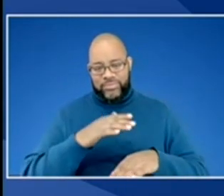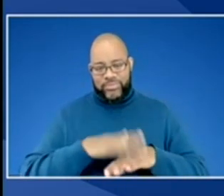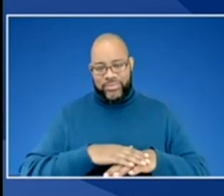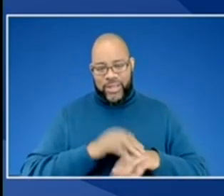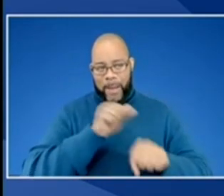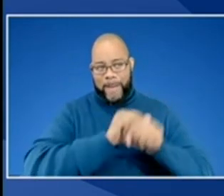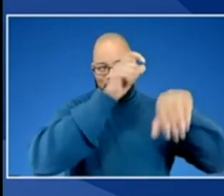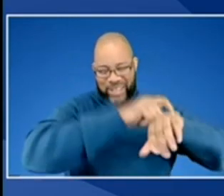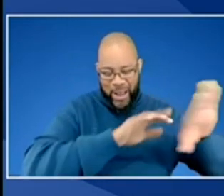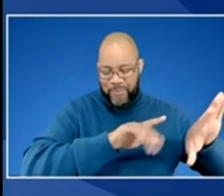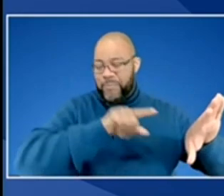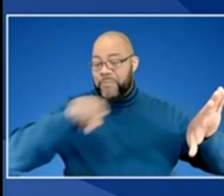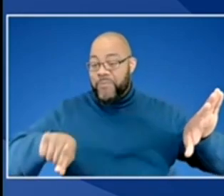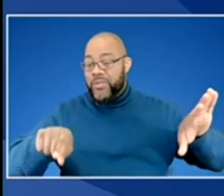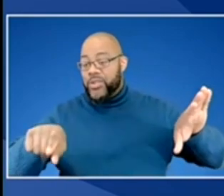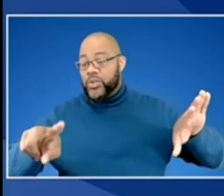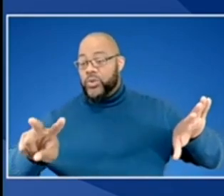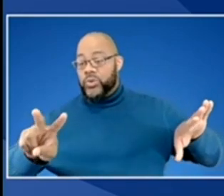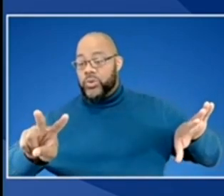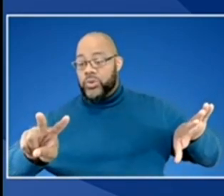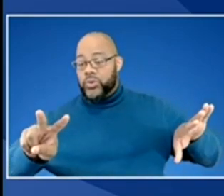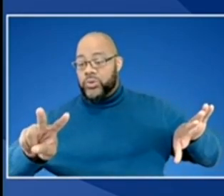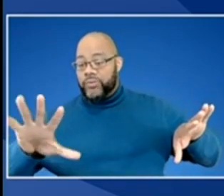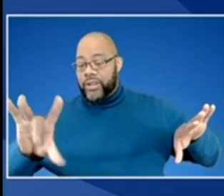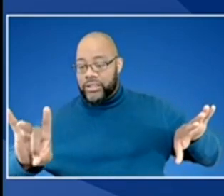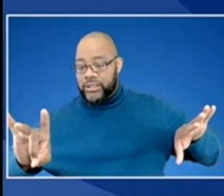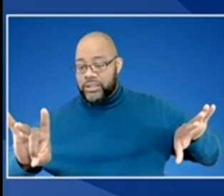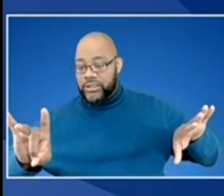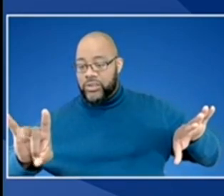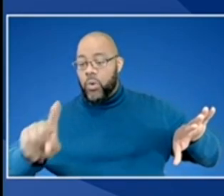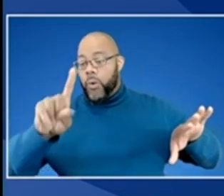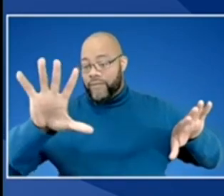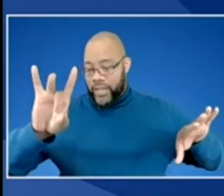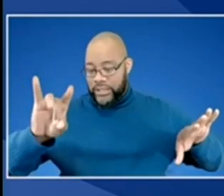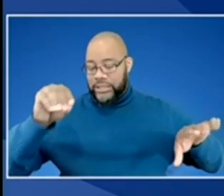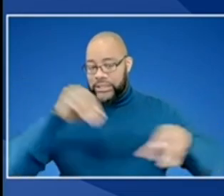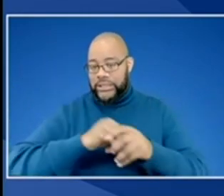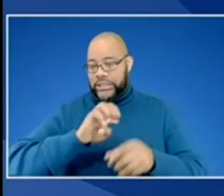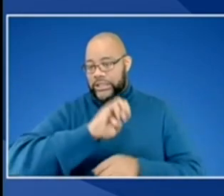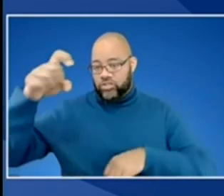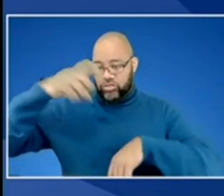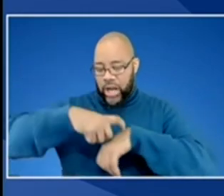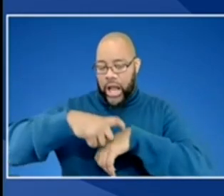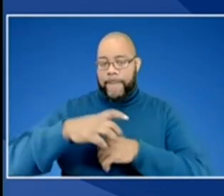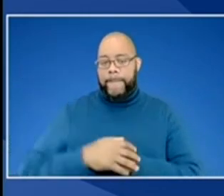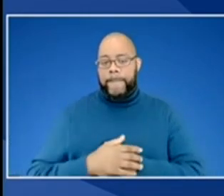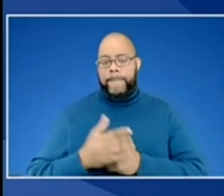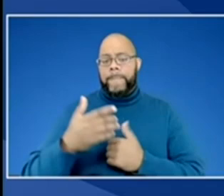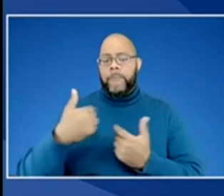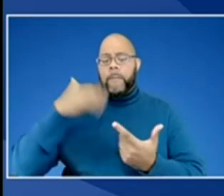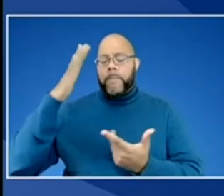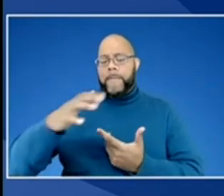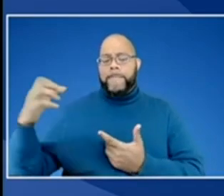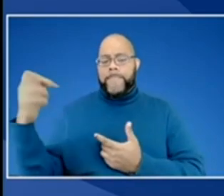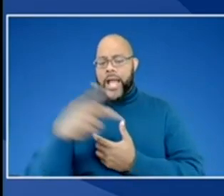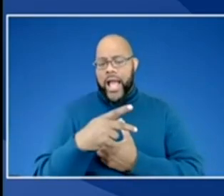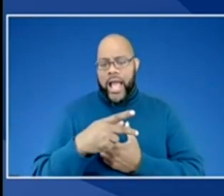It's 2:58 or 1:58 in eastern time. We're going to be coming back in 15